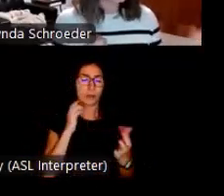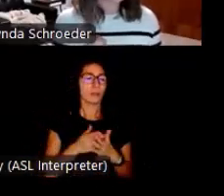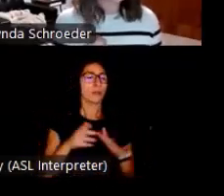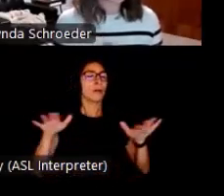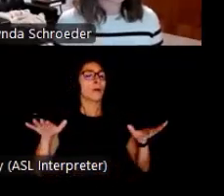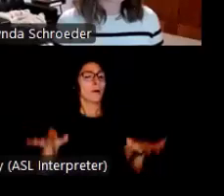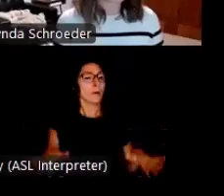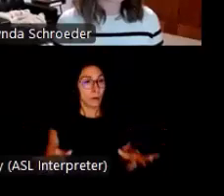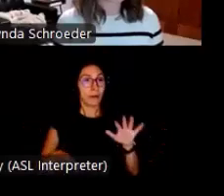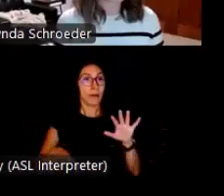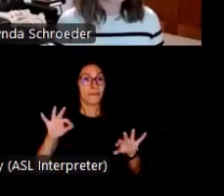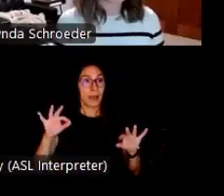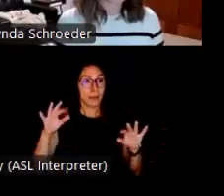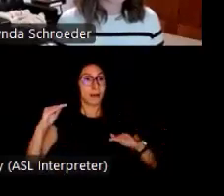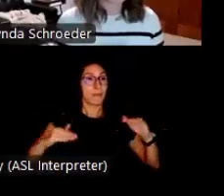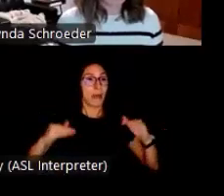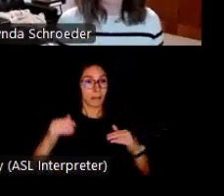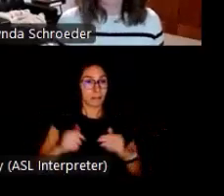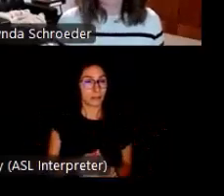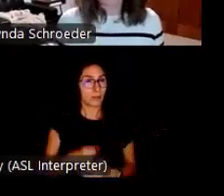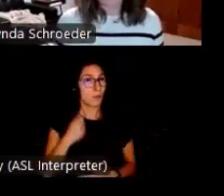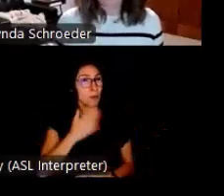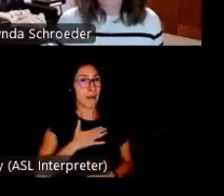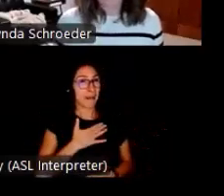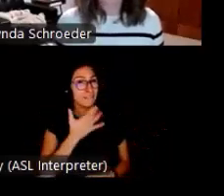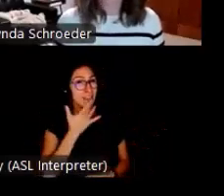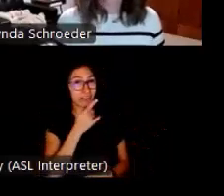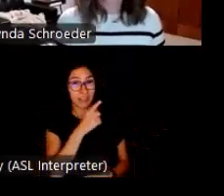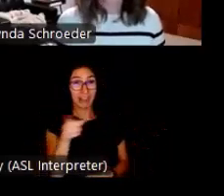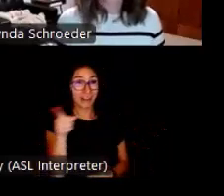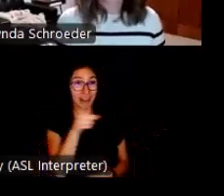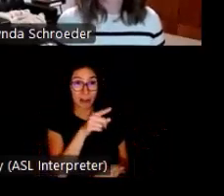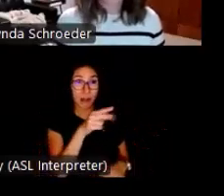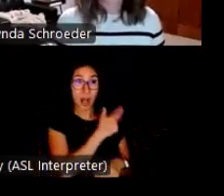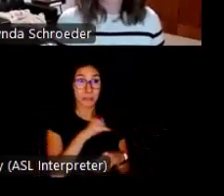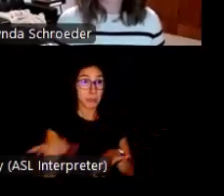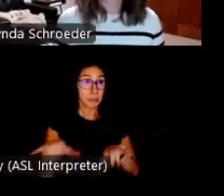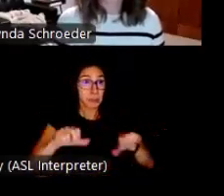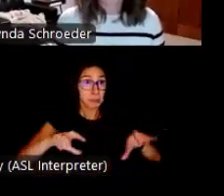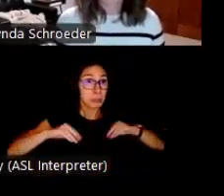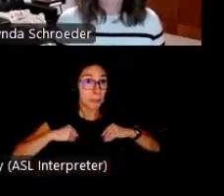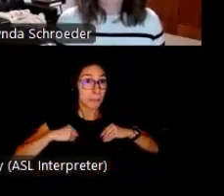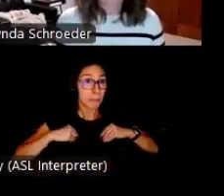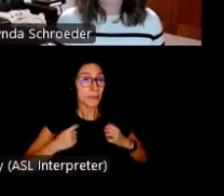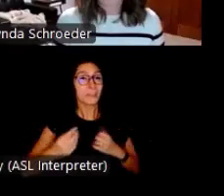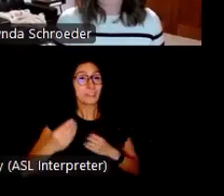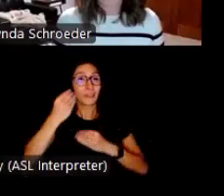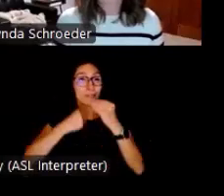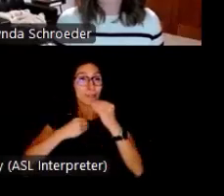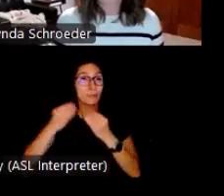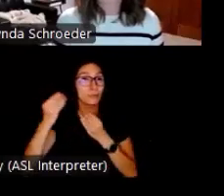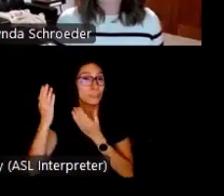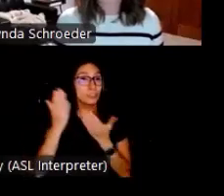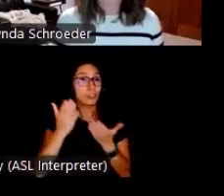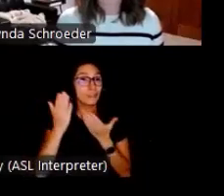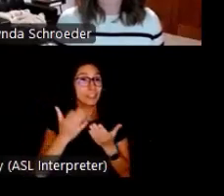that came from this toolkit that our hospitals adopted was having grocery services for hospital administration